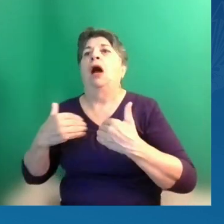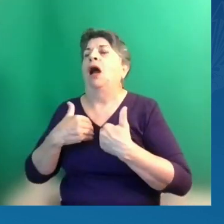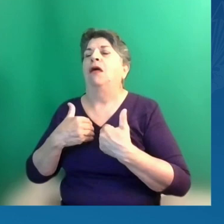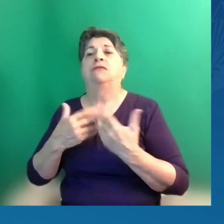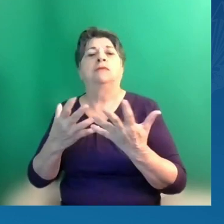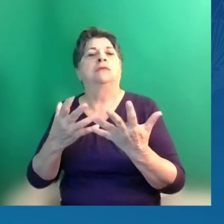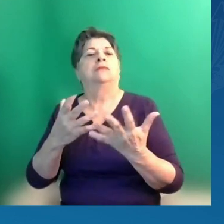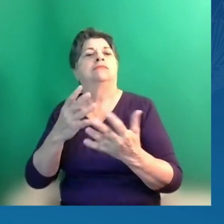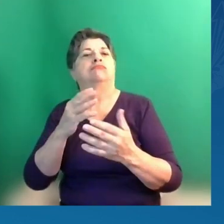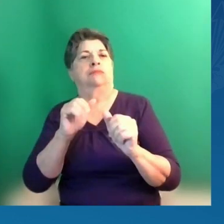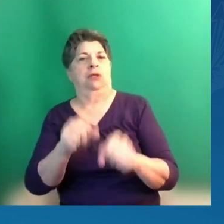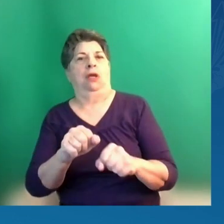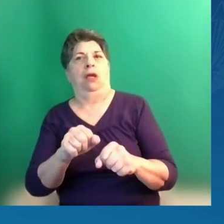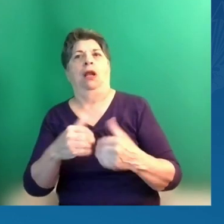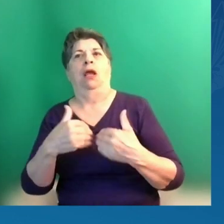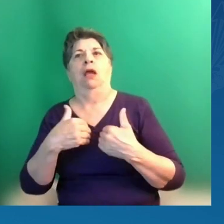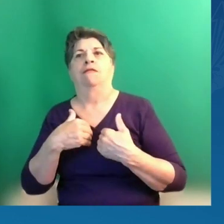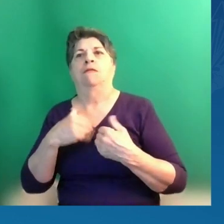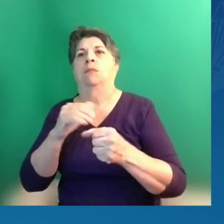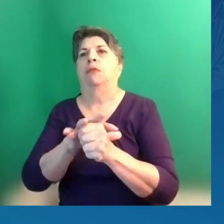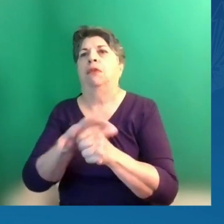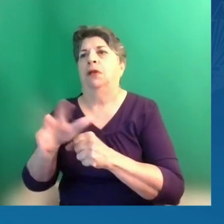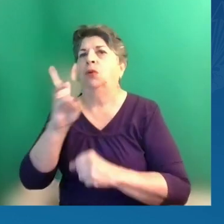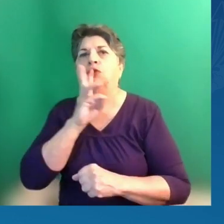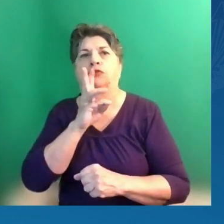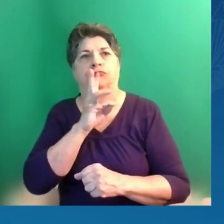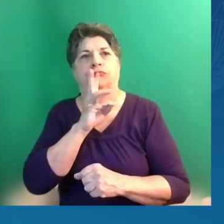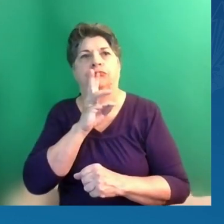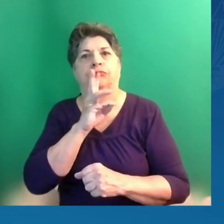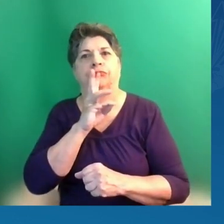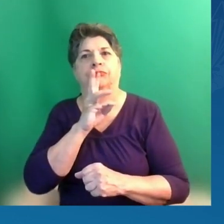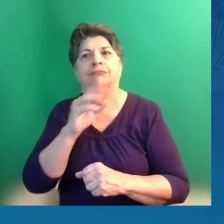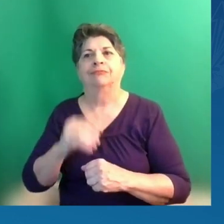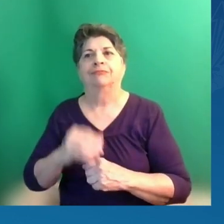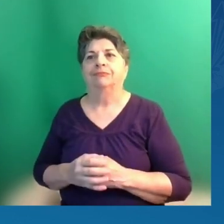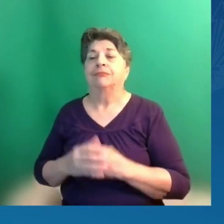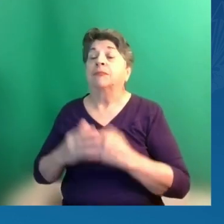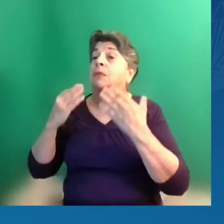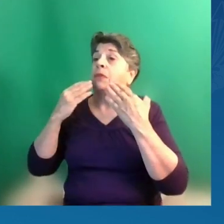Thank you.